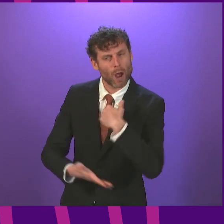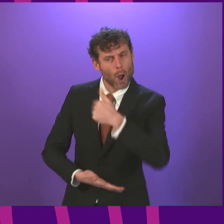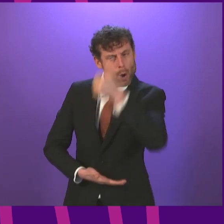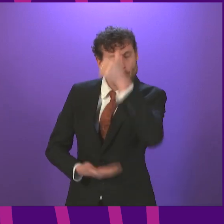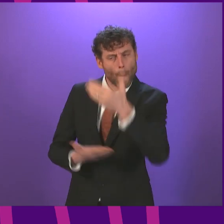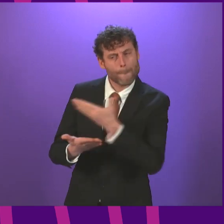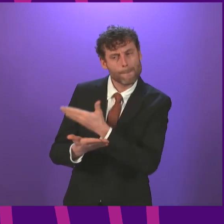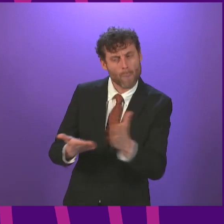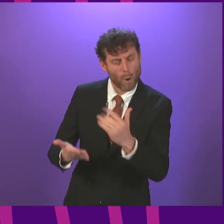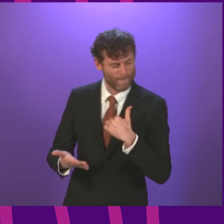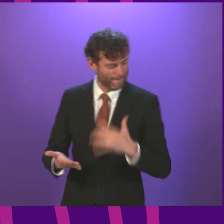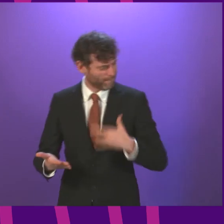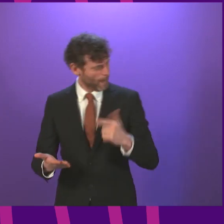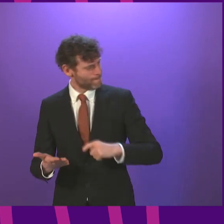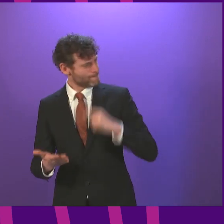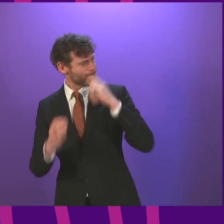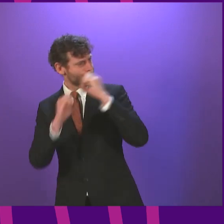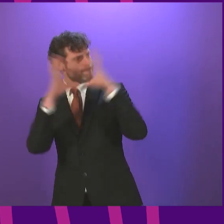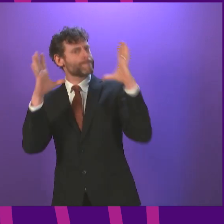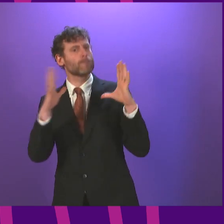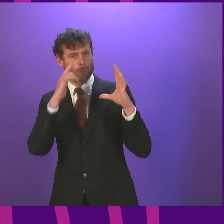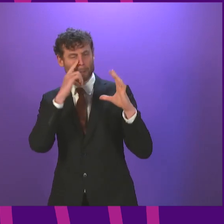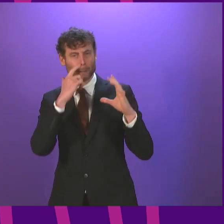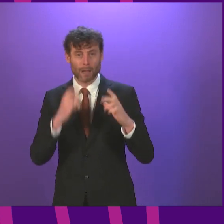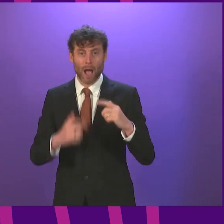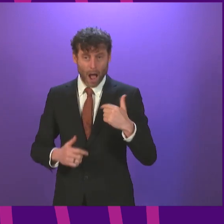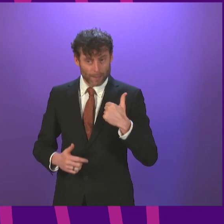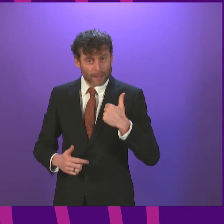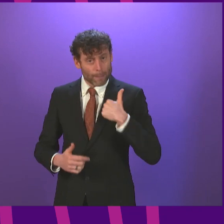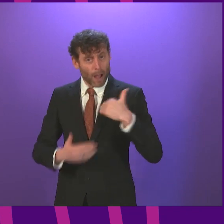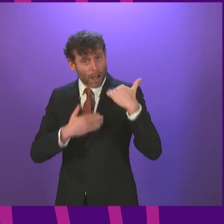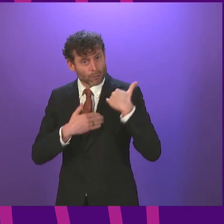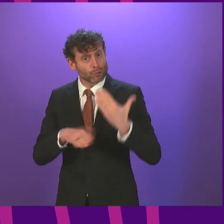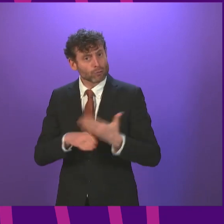understanding of the decisions that lie before me as possible. I actually think that it would